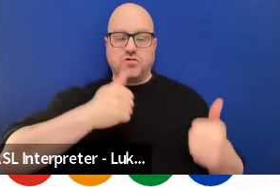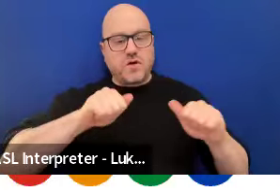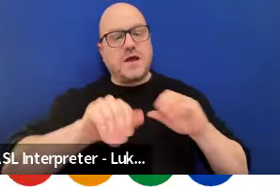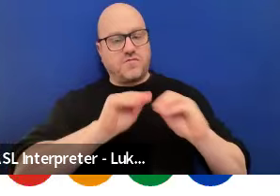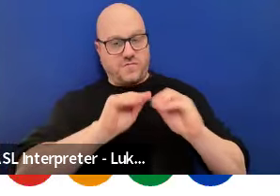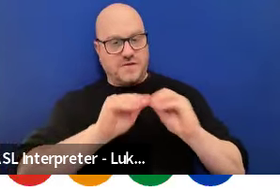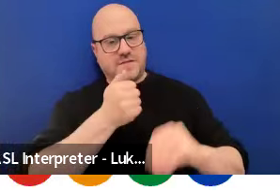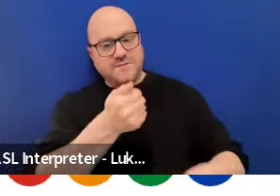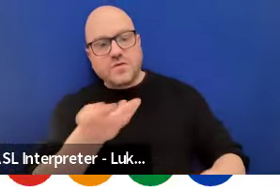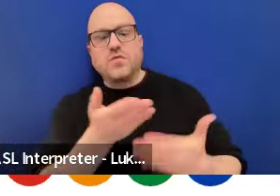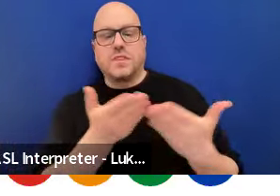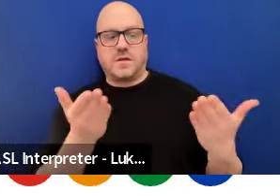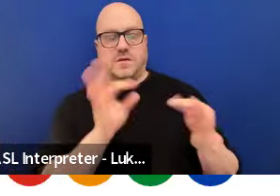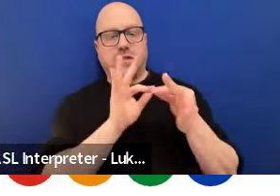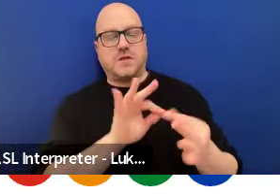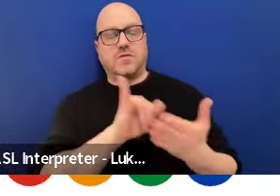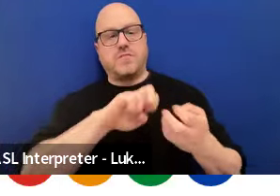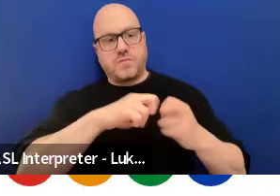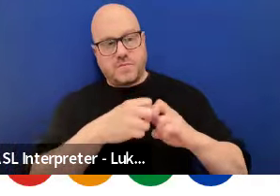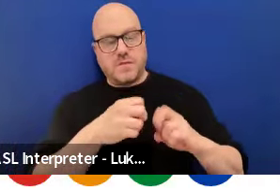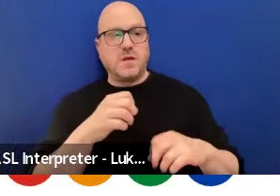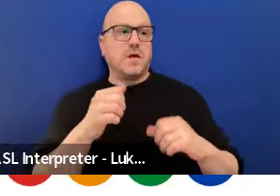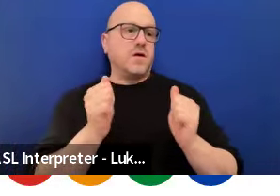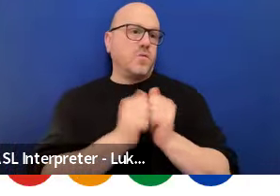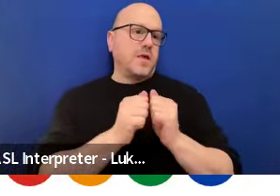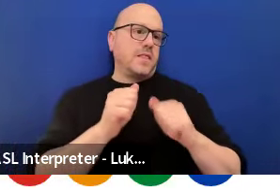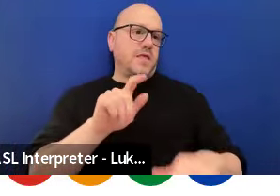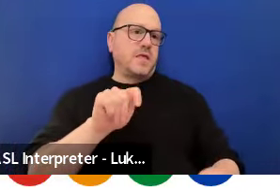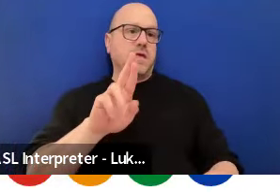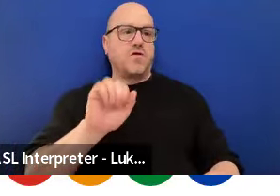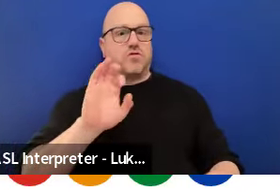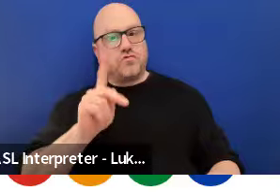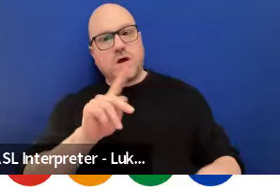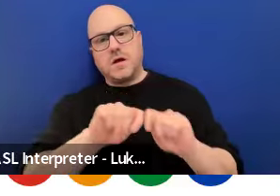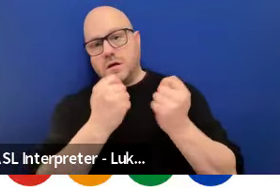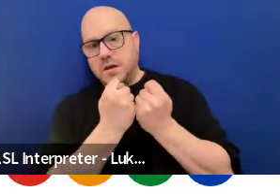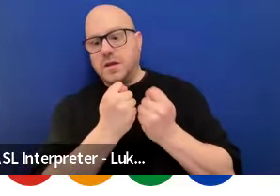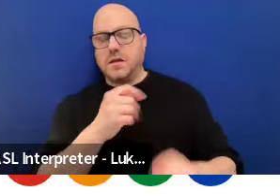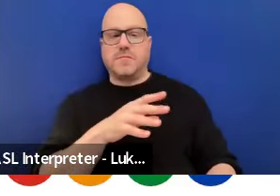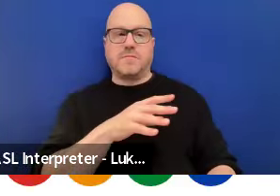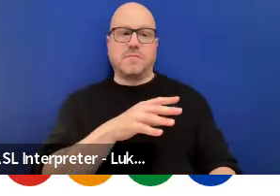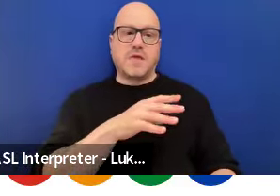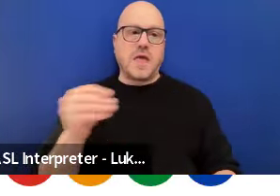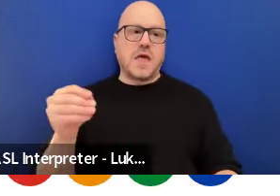AFTER THINGS CHANGE. WE ARE WORKING ON A COUPLE OF